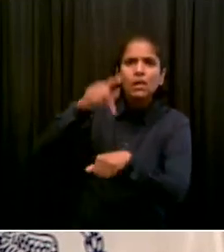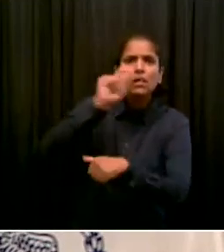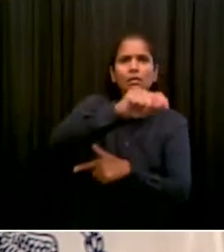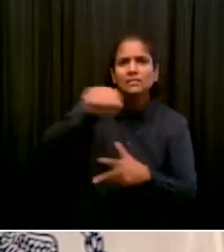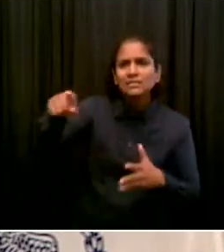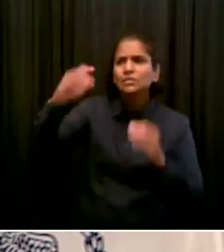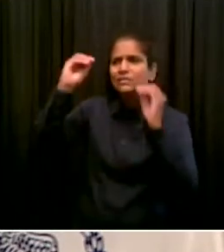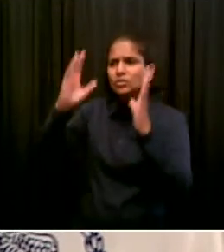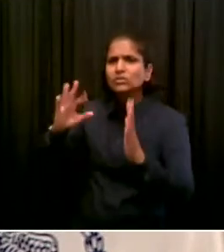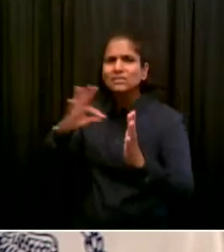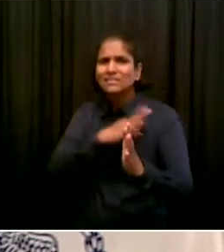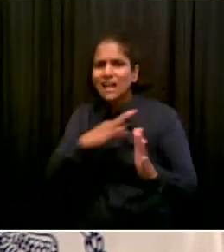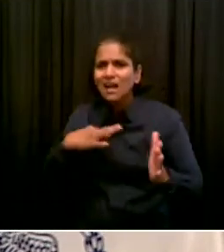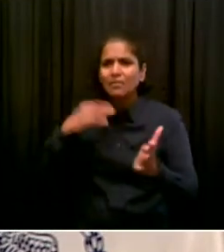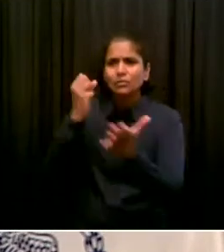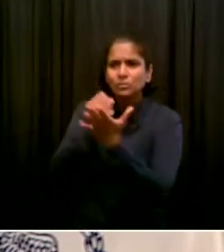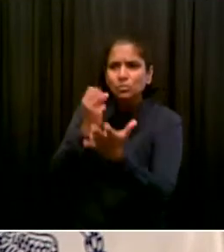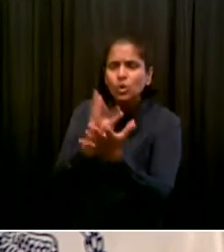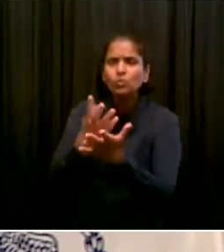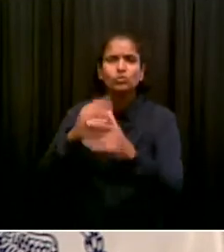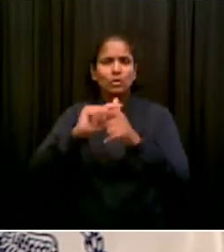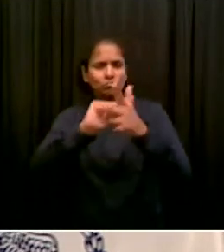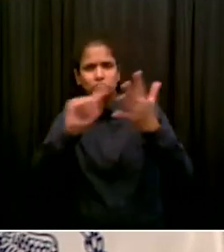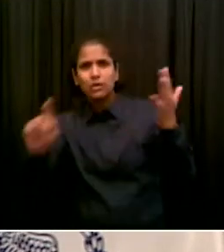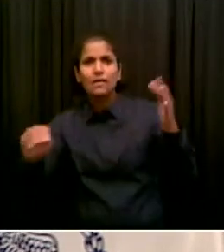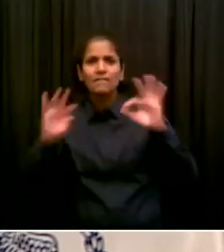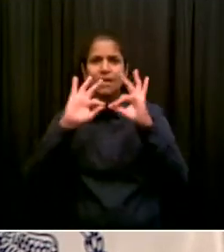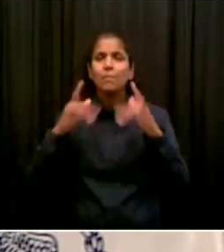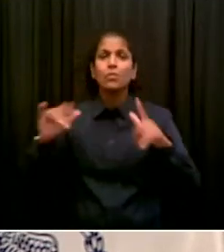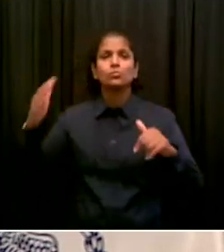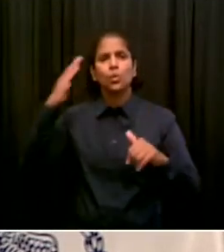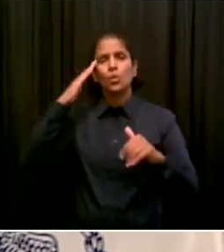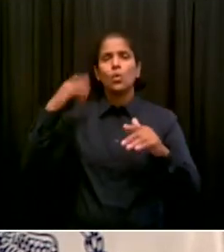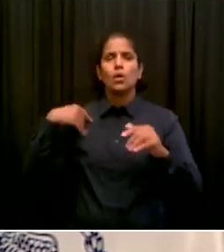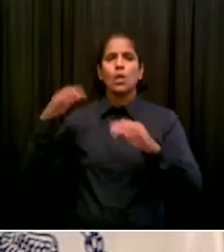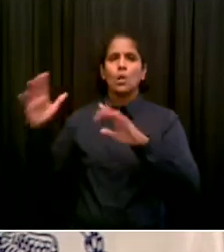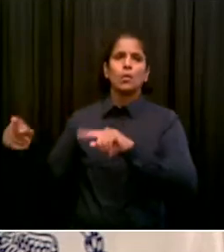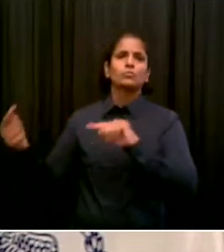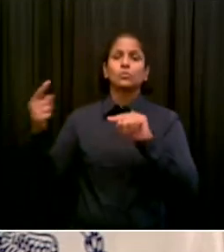DAYS THE DIALOGUE HAPPENS, PRINCIPALS, GUIDANCE UCONSELORS,